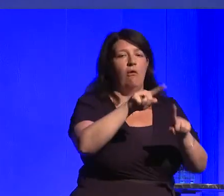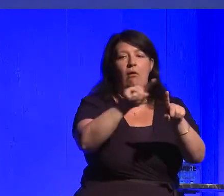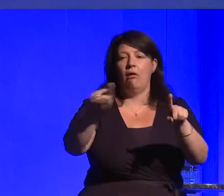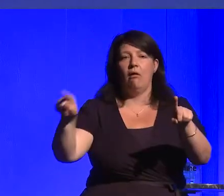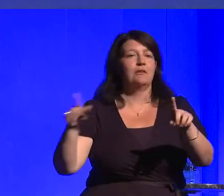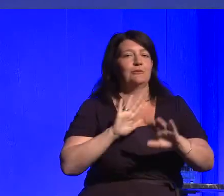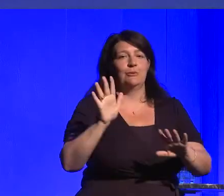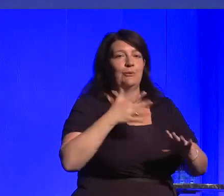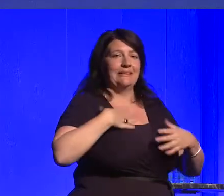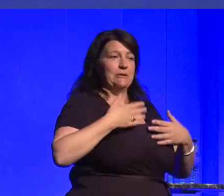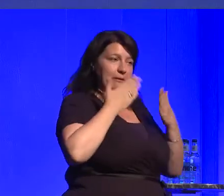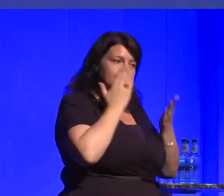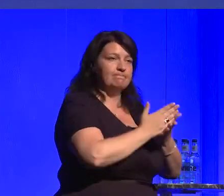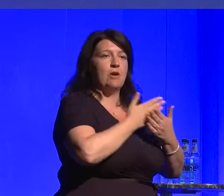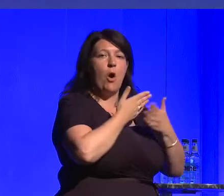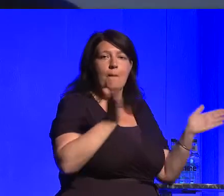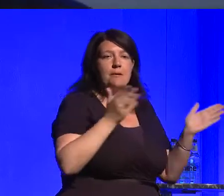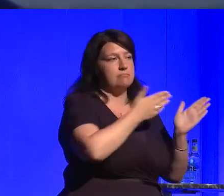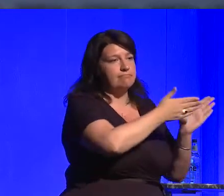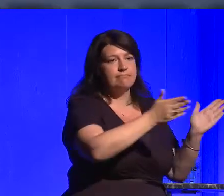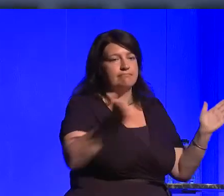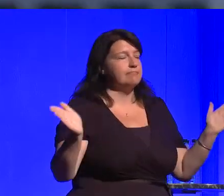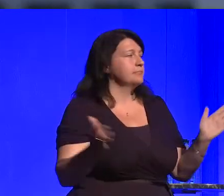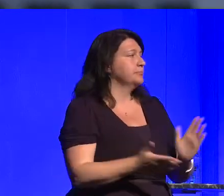in the communities who own their services? What does that mean for us?